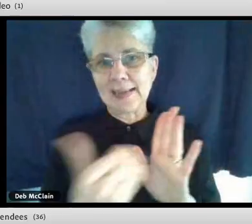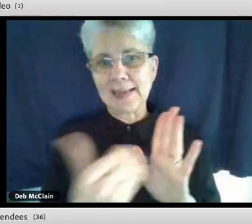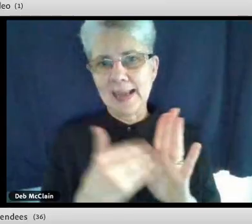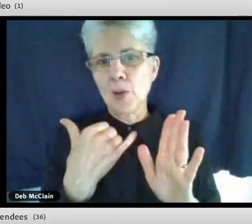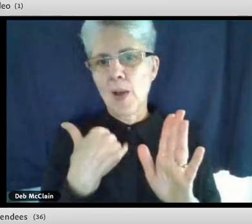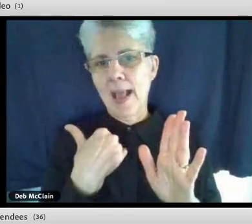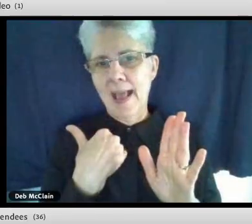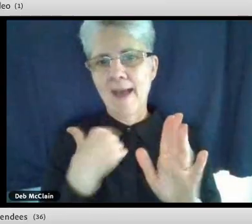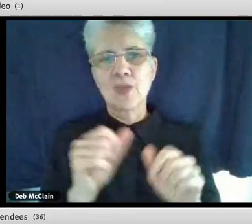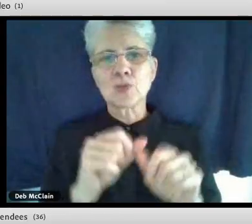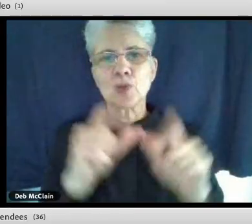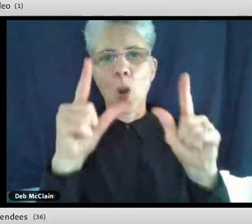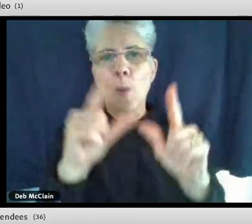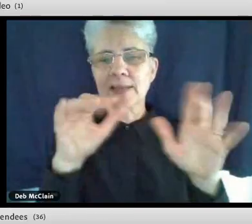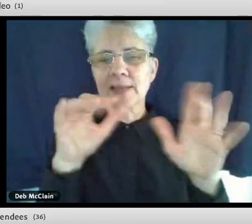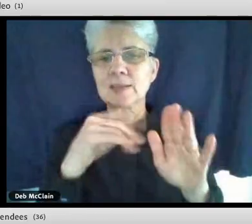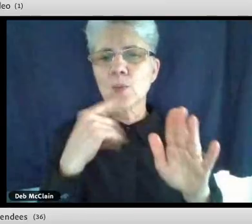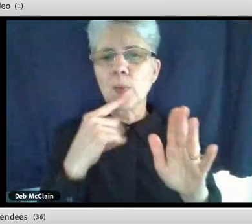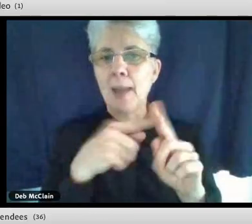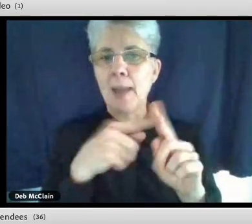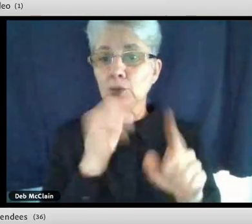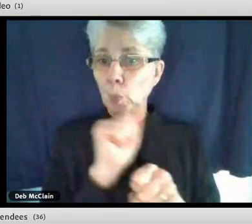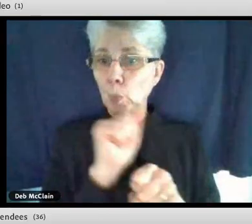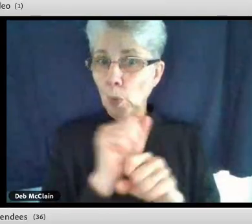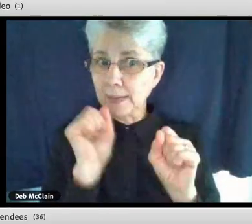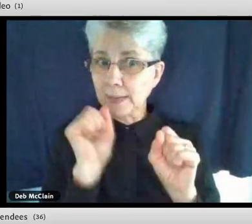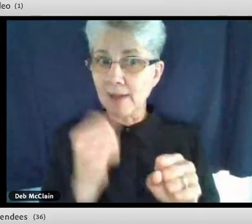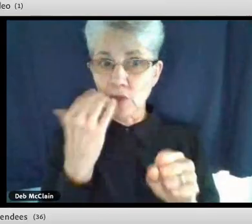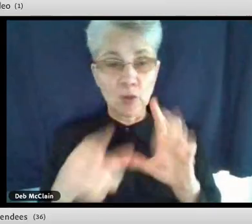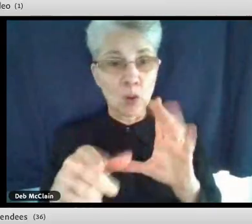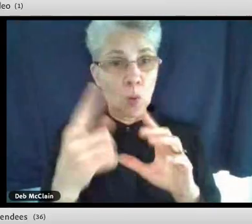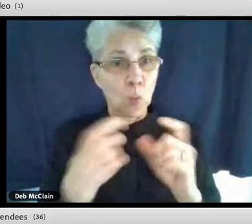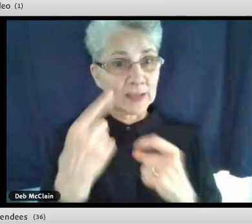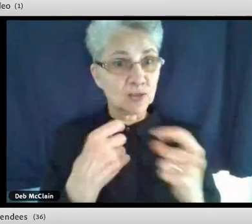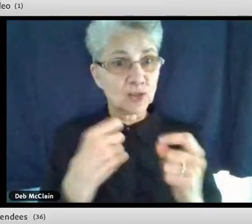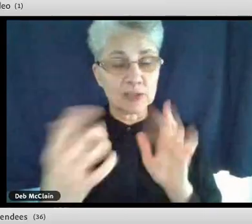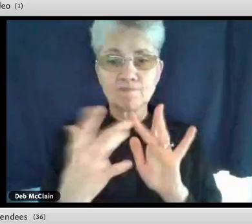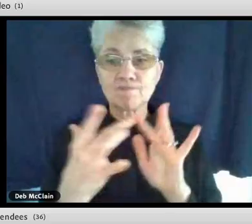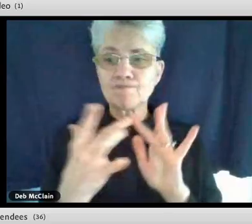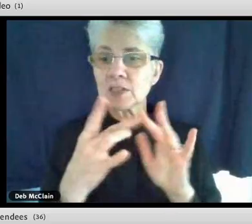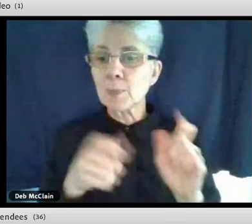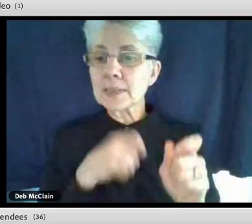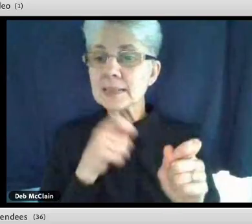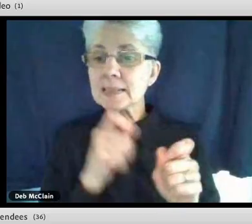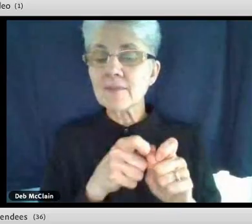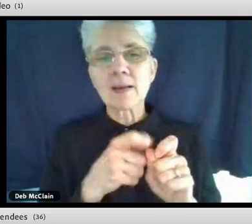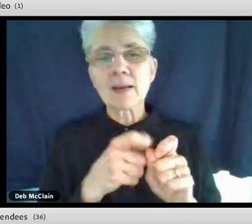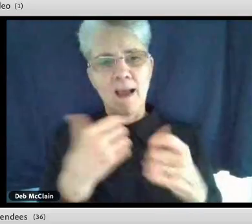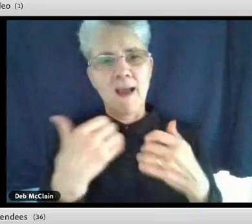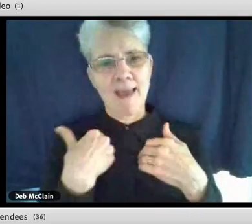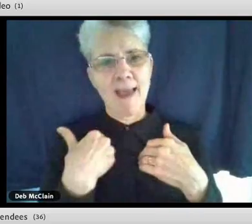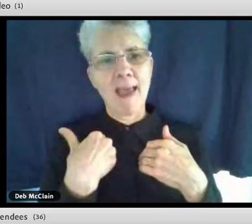at some point soon, your library will be open again. You'll have those open signs on, and we can go back to work,